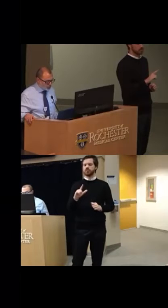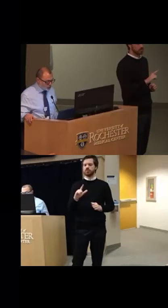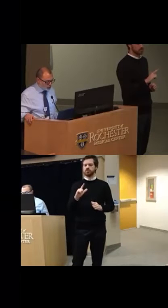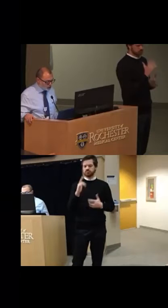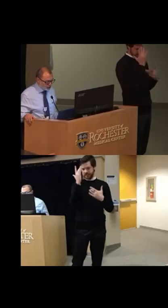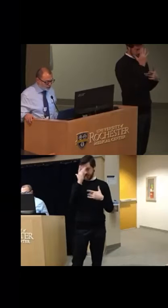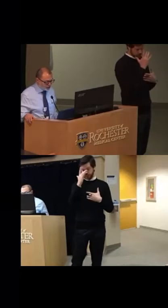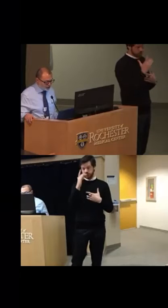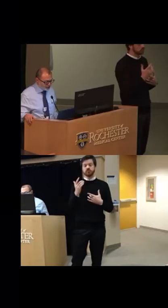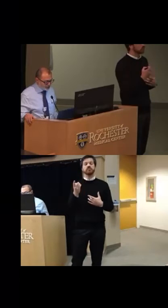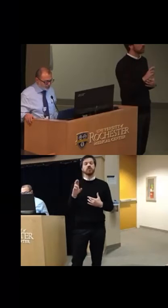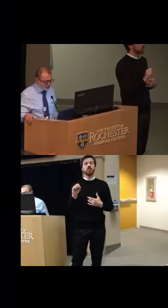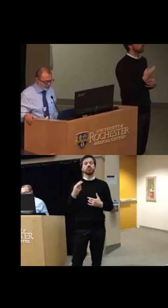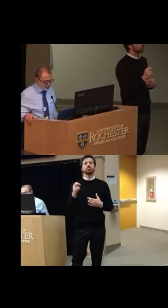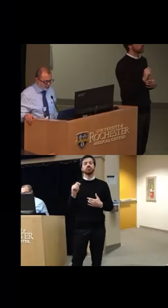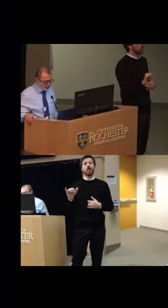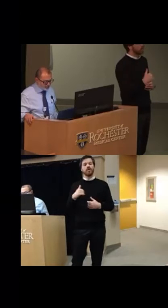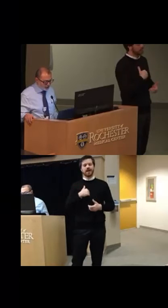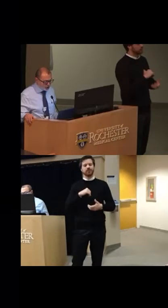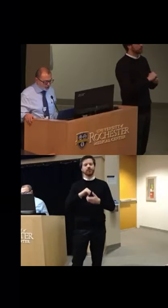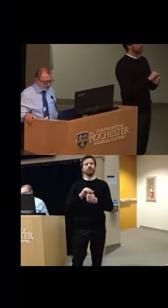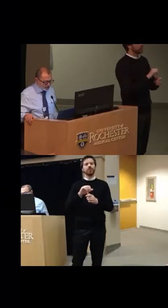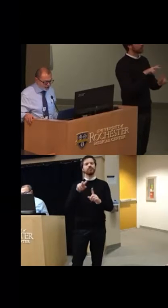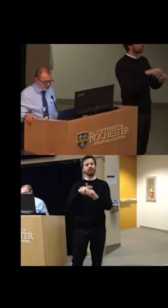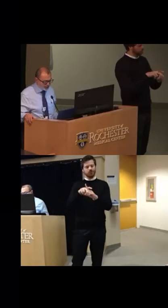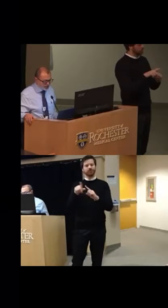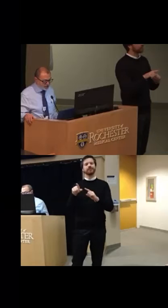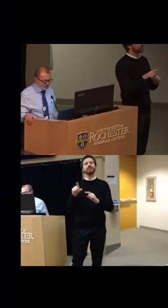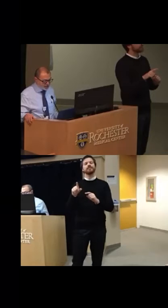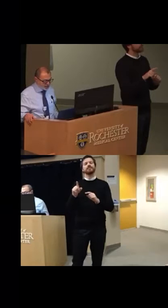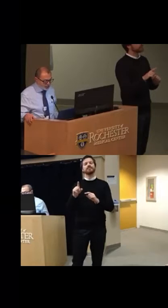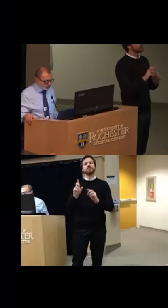holds a joint appointment in the Department of Health Humanities and bioethics where she